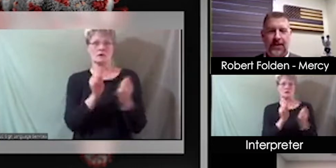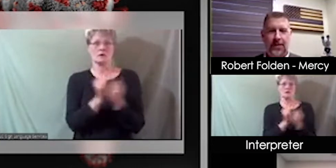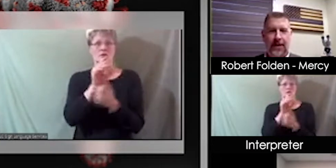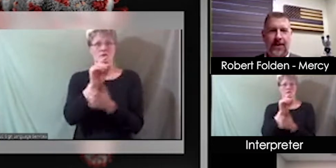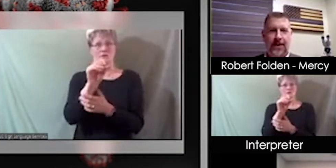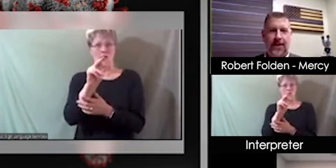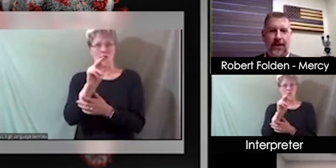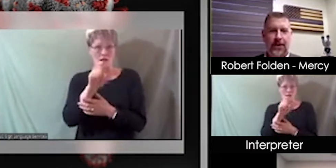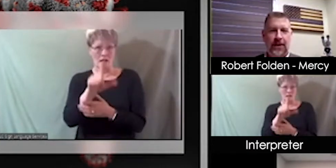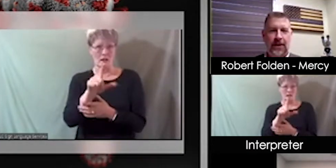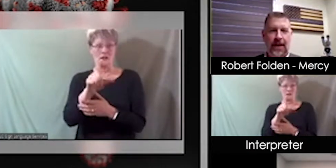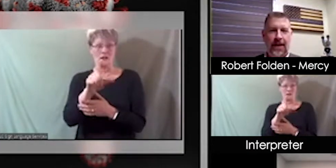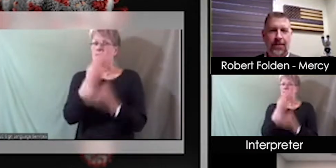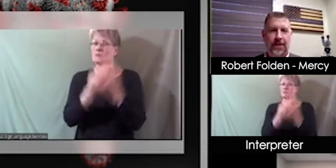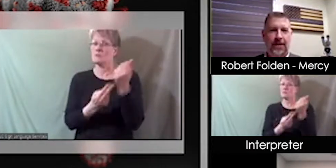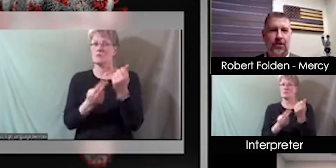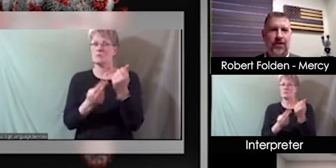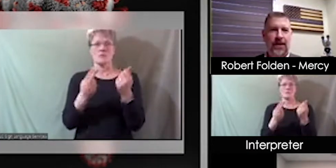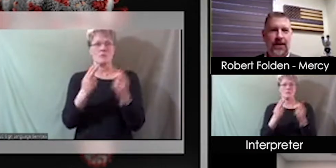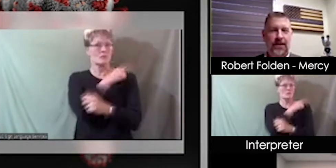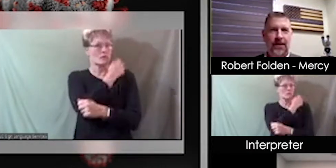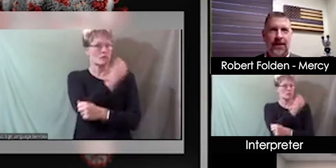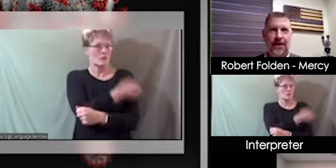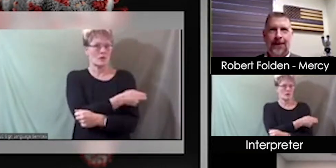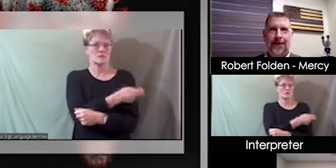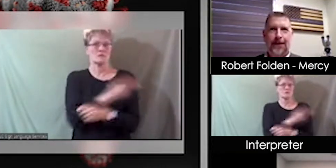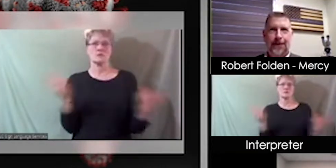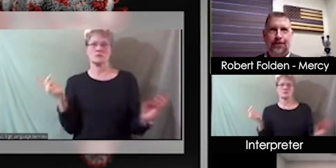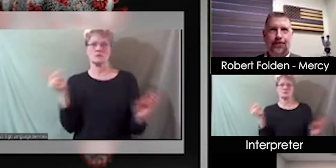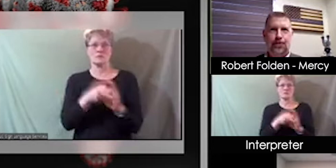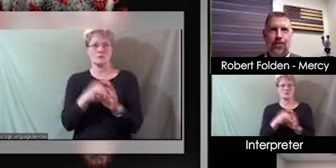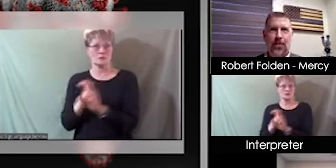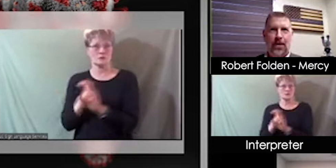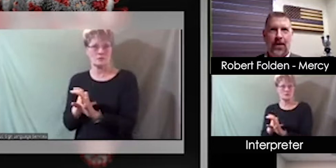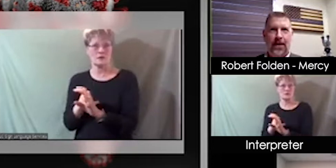participated in looking at potential sites.